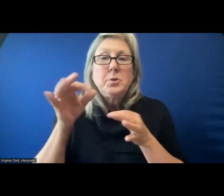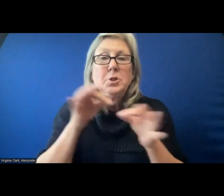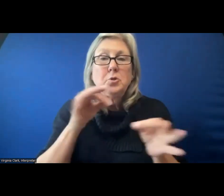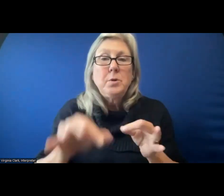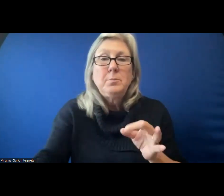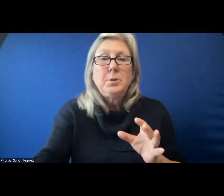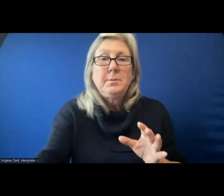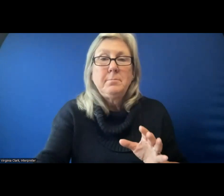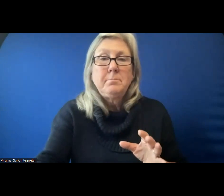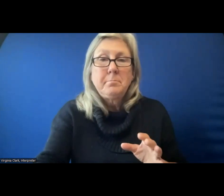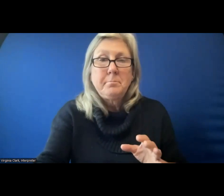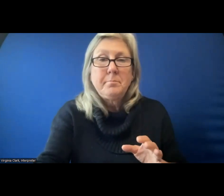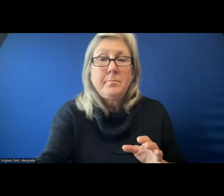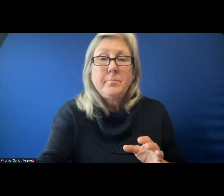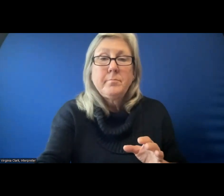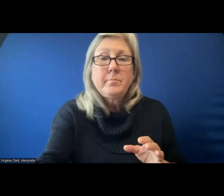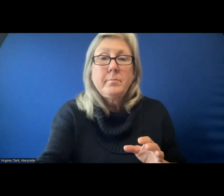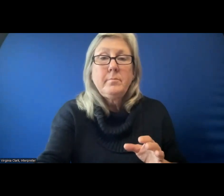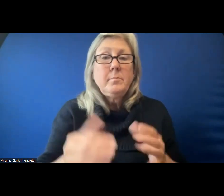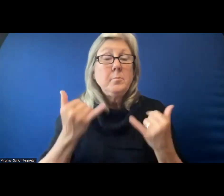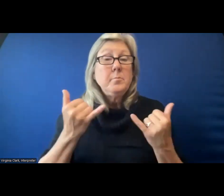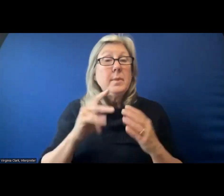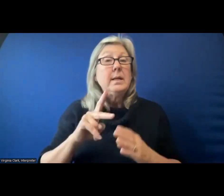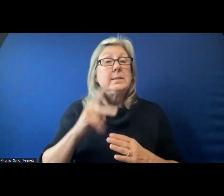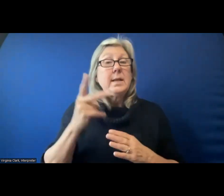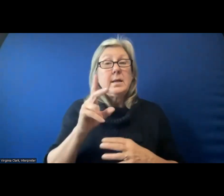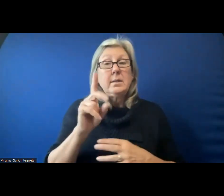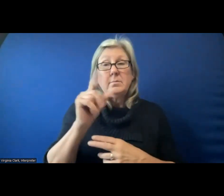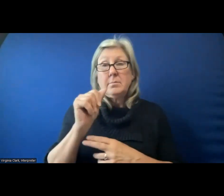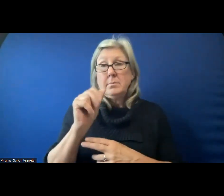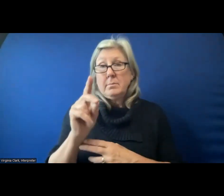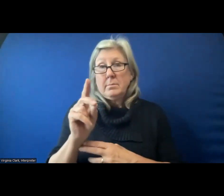So this is our second disability awareness day event for 2023. The theme is, we are your